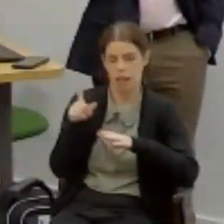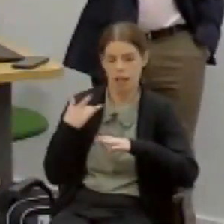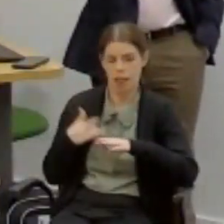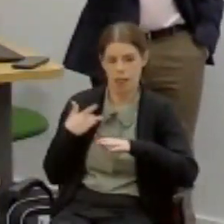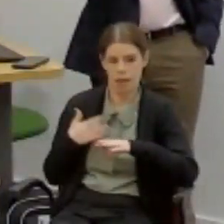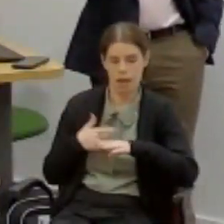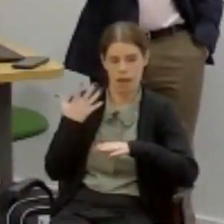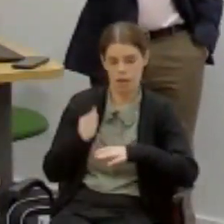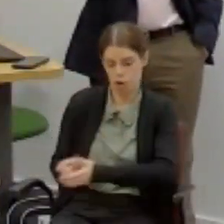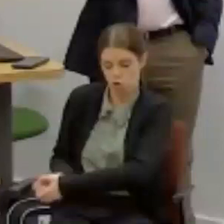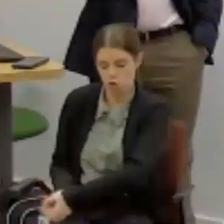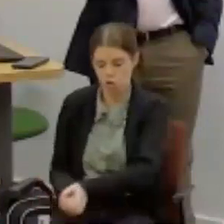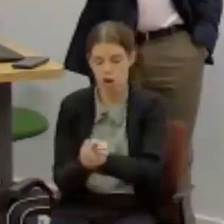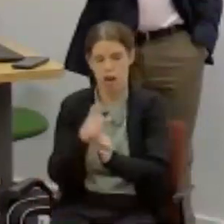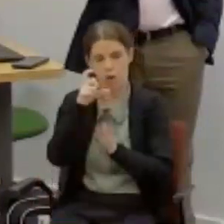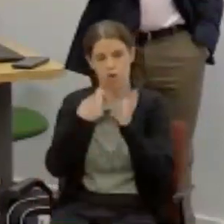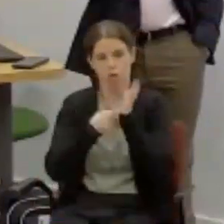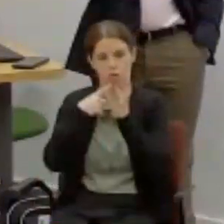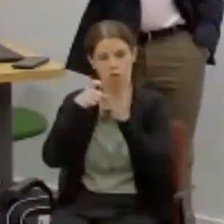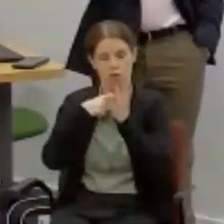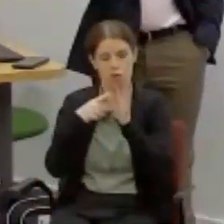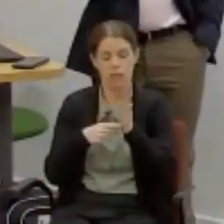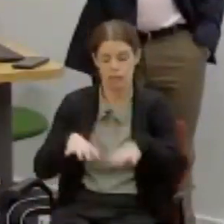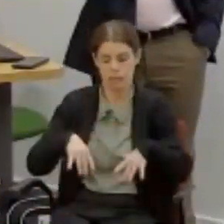Know that the cricket authorities are beginning to ask those questions.